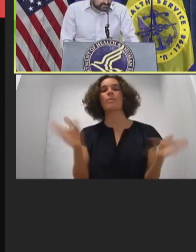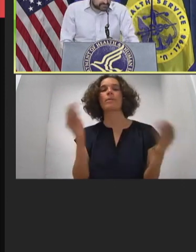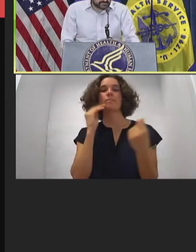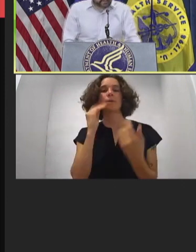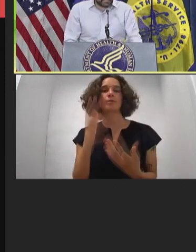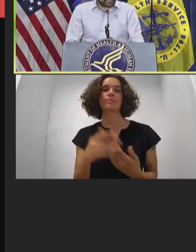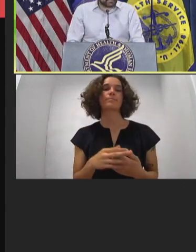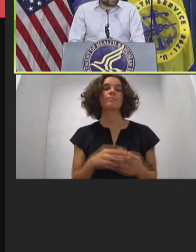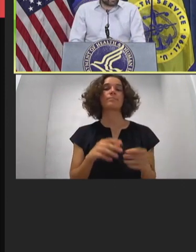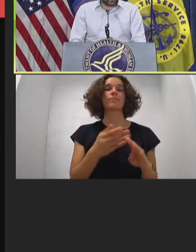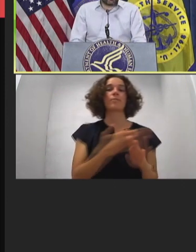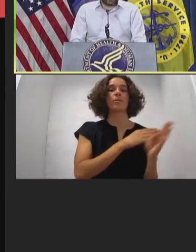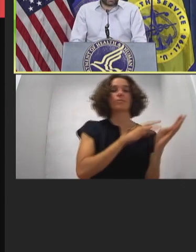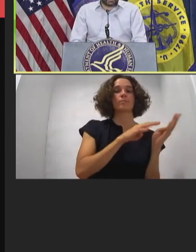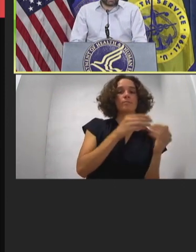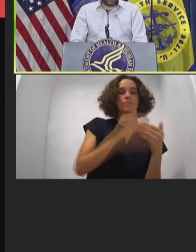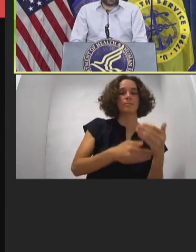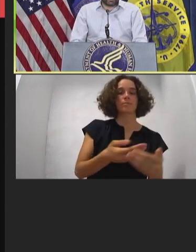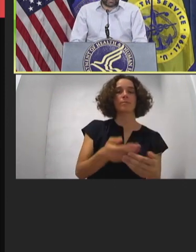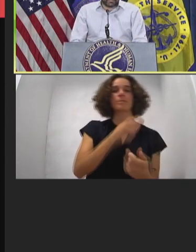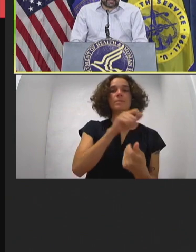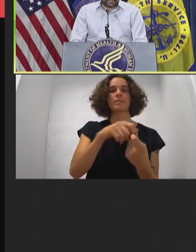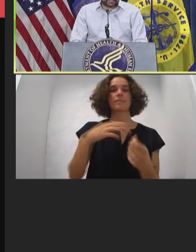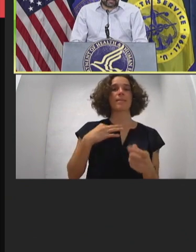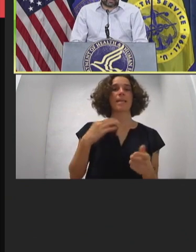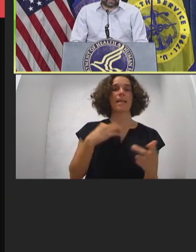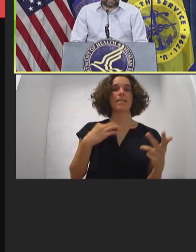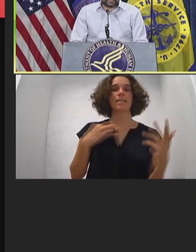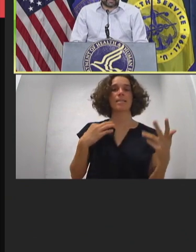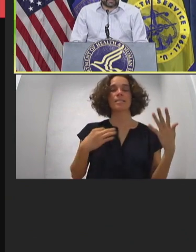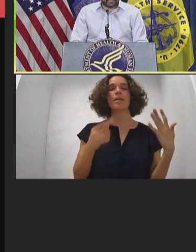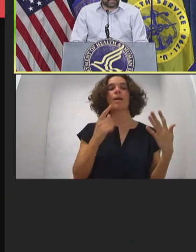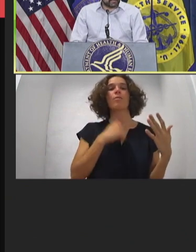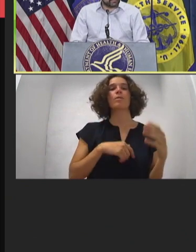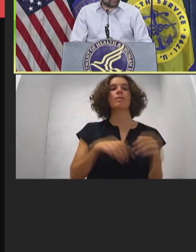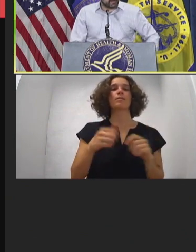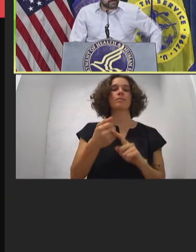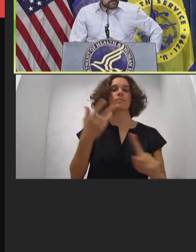specific candidates, I want to put it in the larger context of preventing TB.